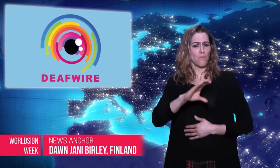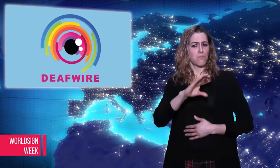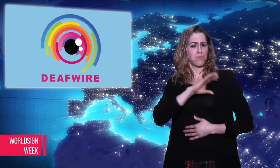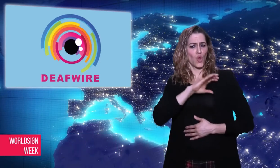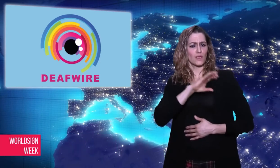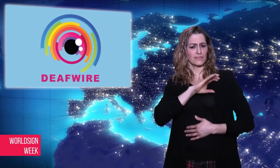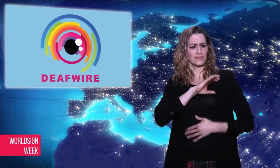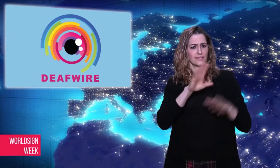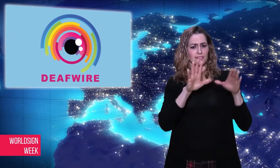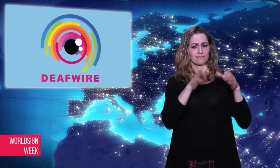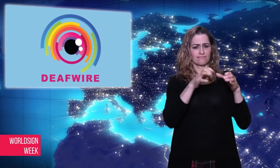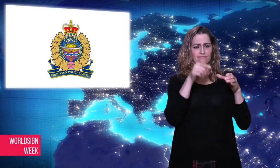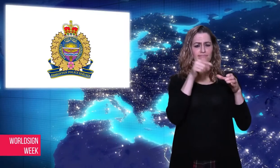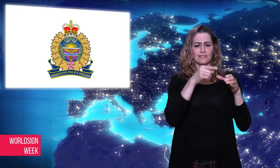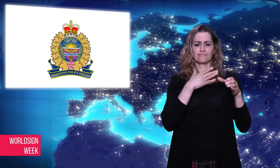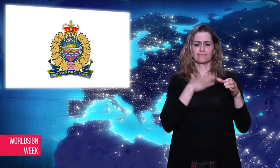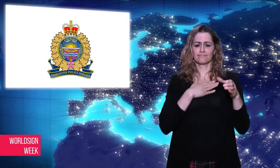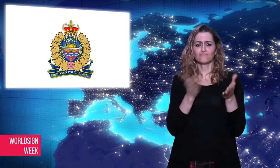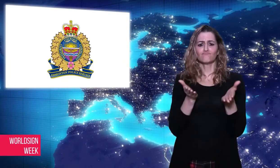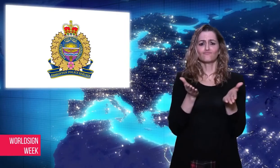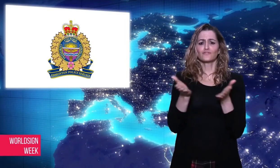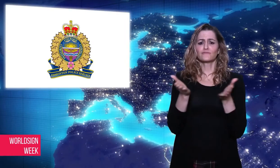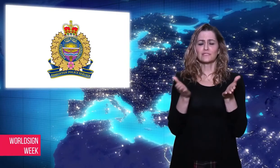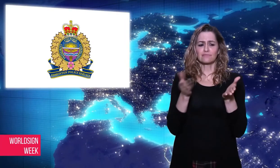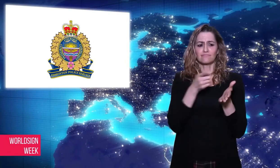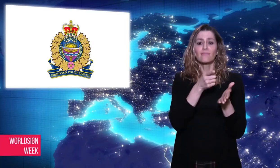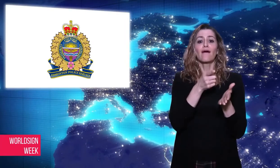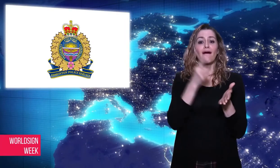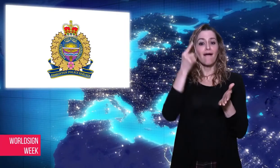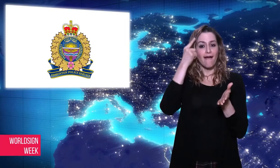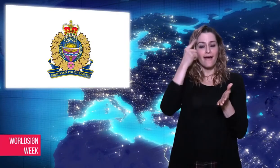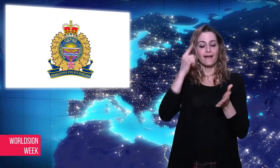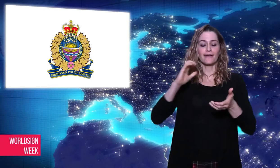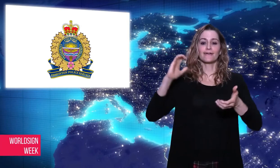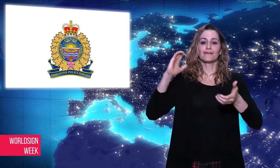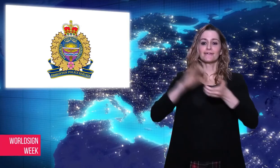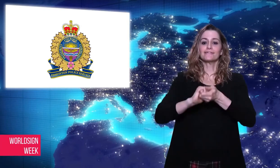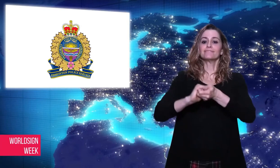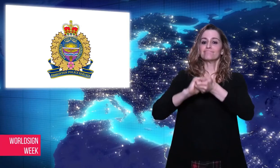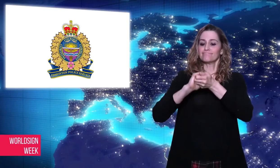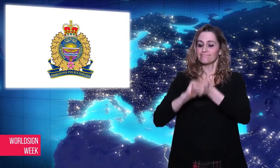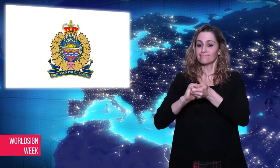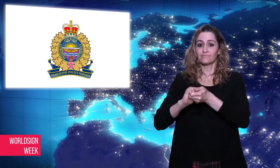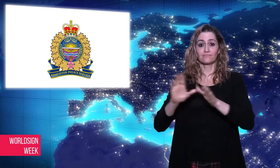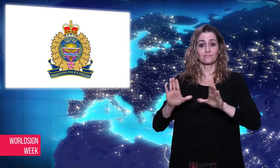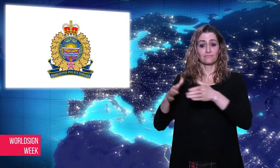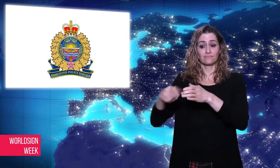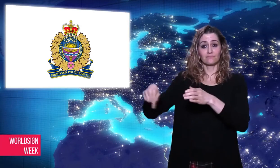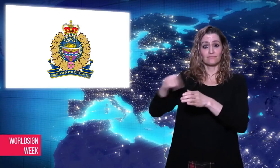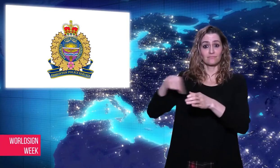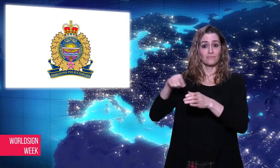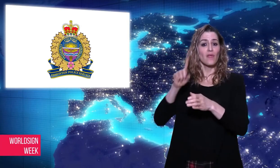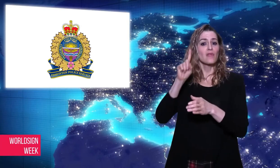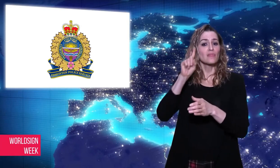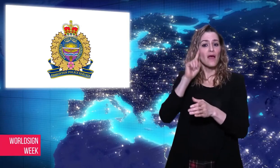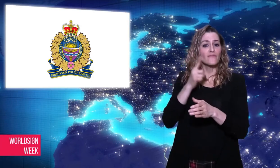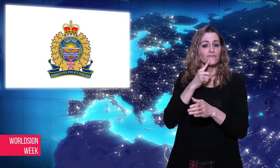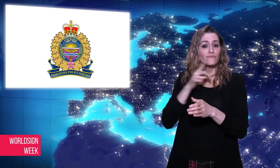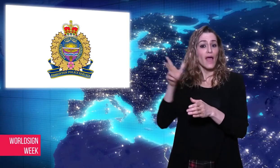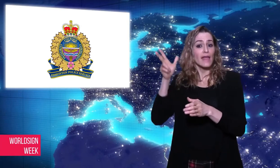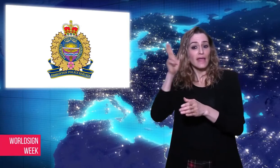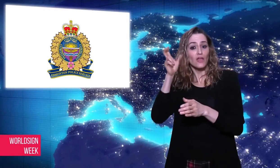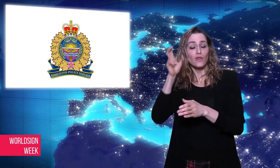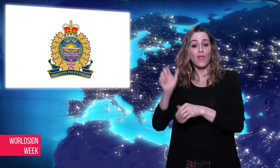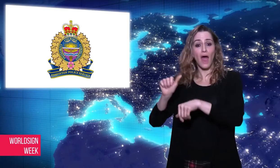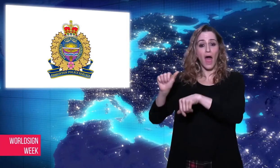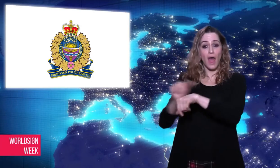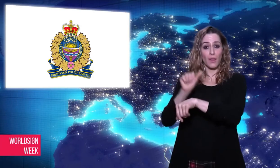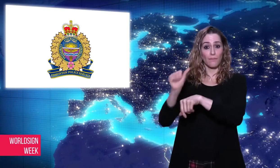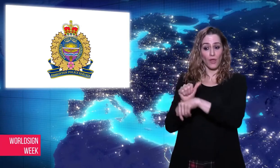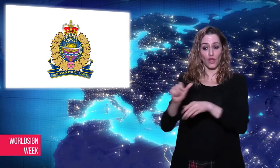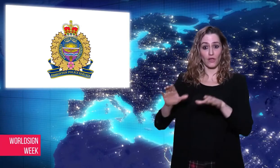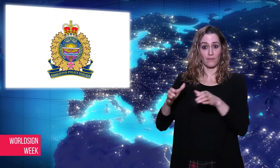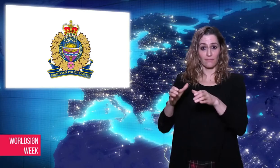their Police Services collaborated with Deaf and Hear Alberta to